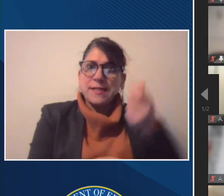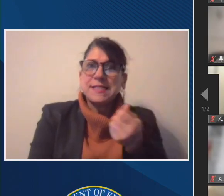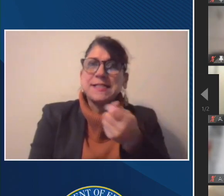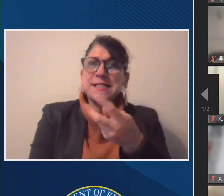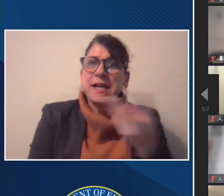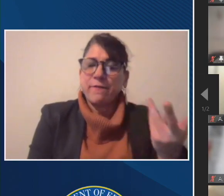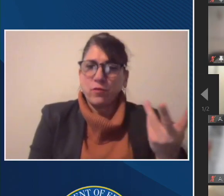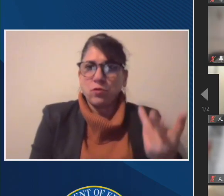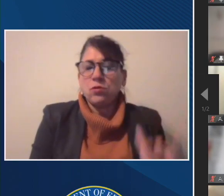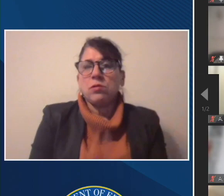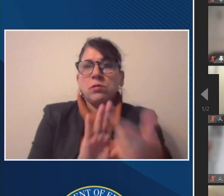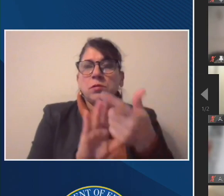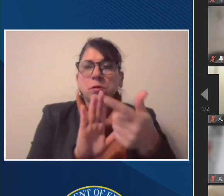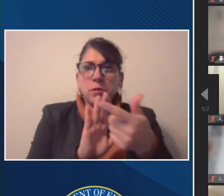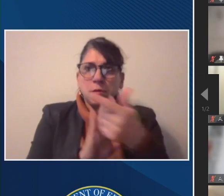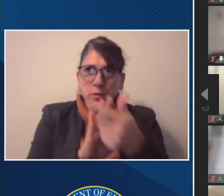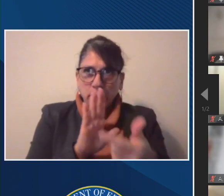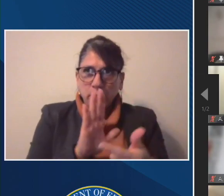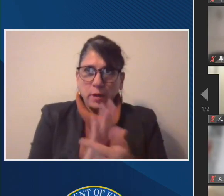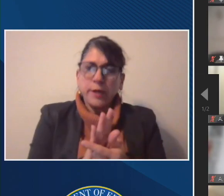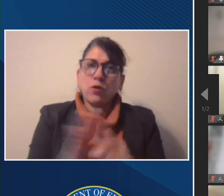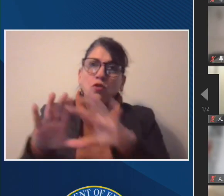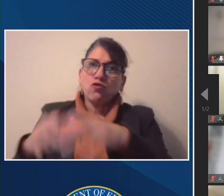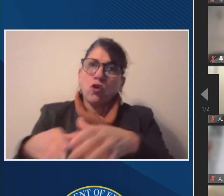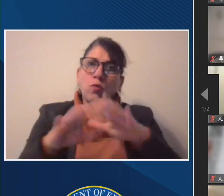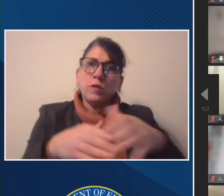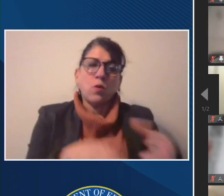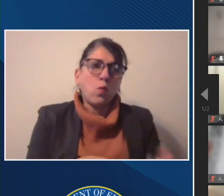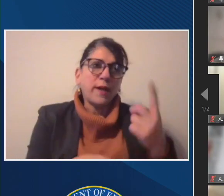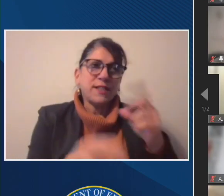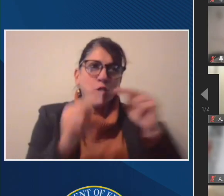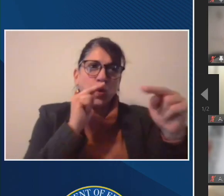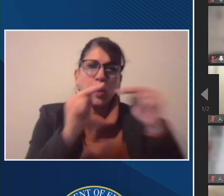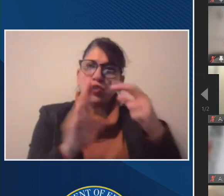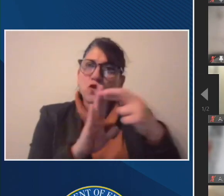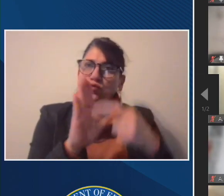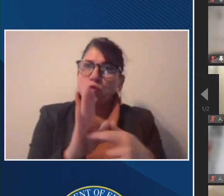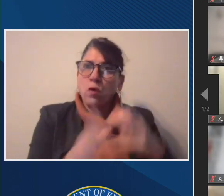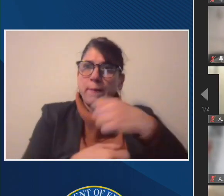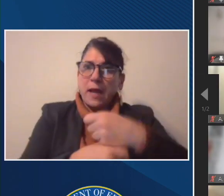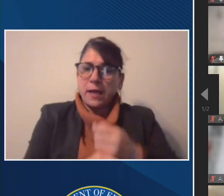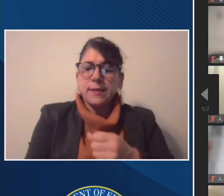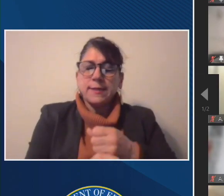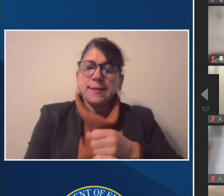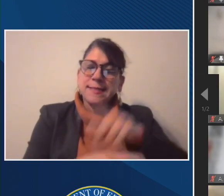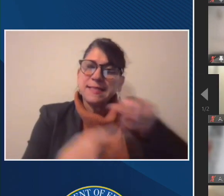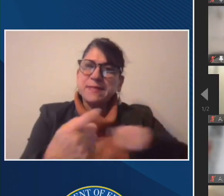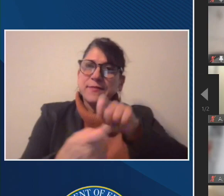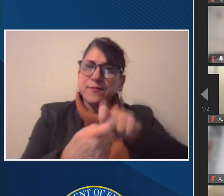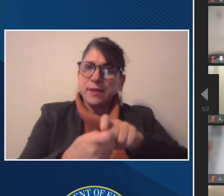bodies of work, one being negotiated rulemaking. Specifically, the Administrative Dispute